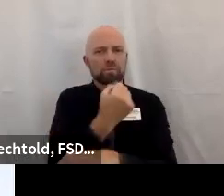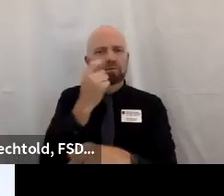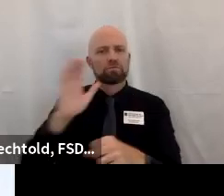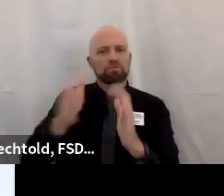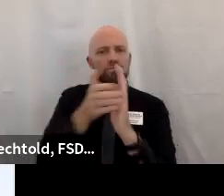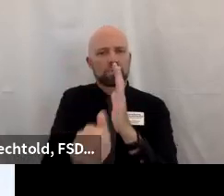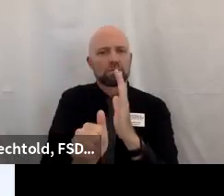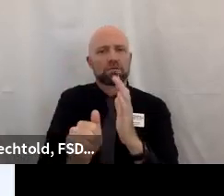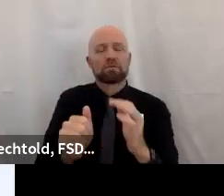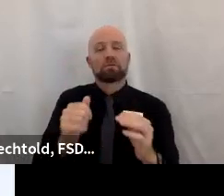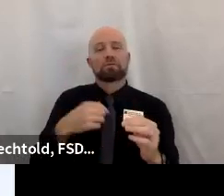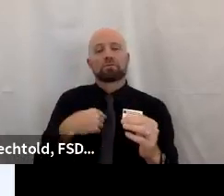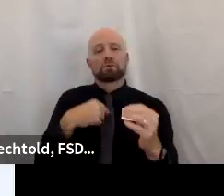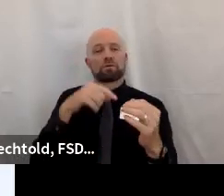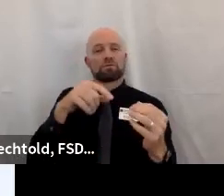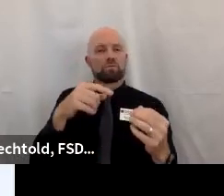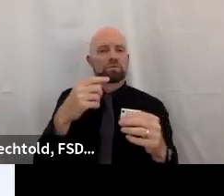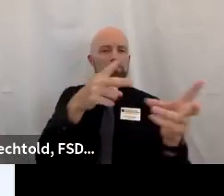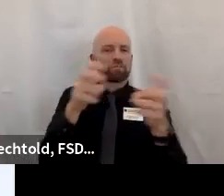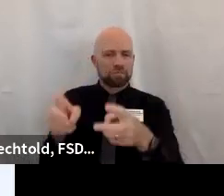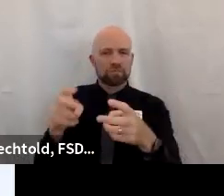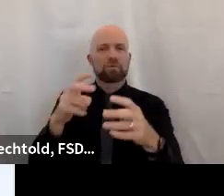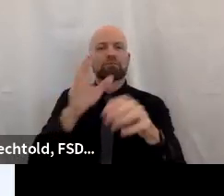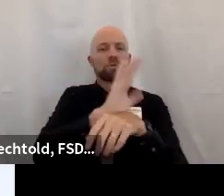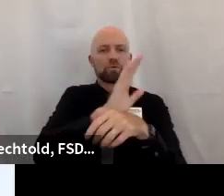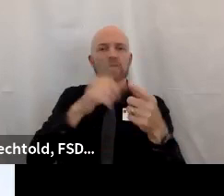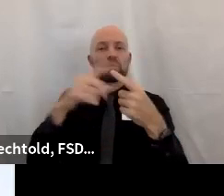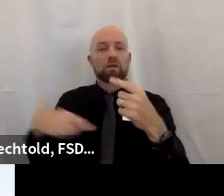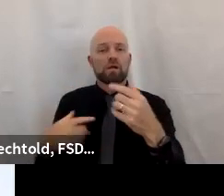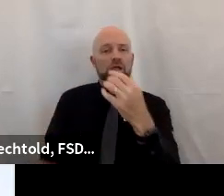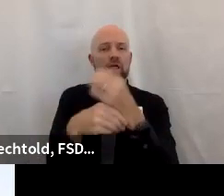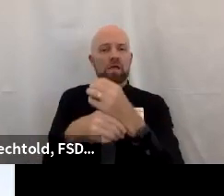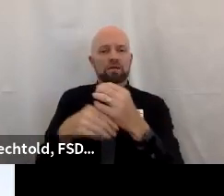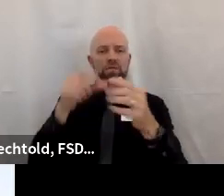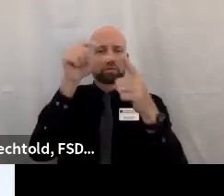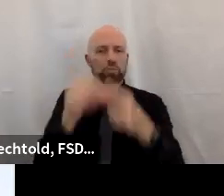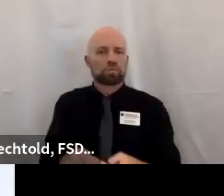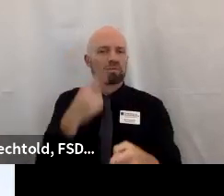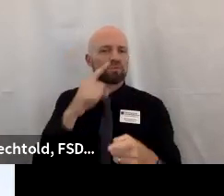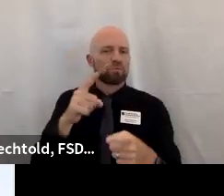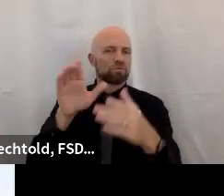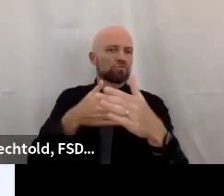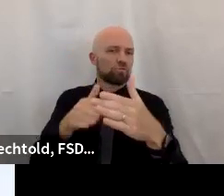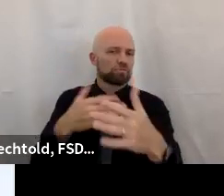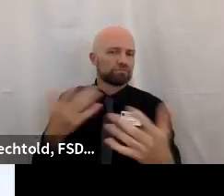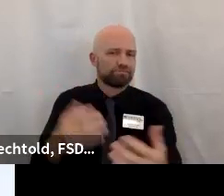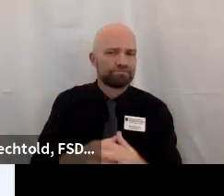she won this for our pageant. I took the video from there and then I added the words